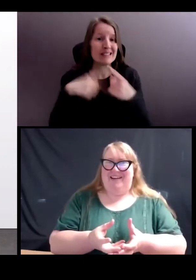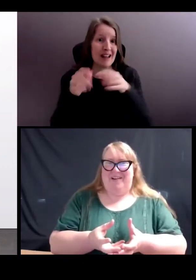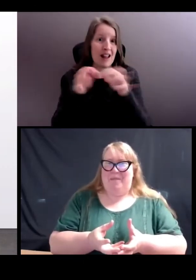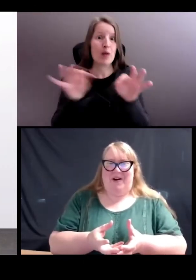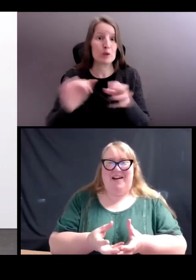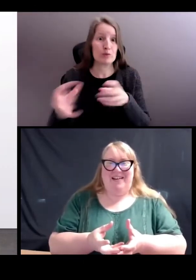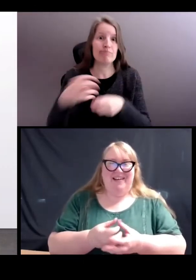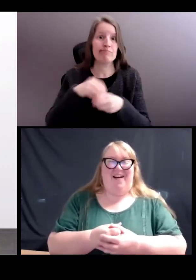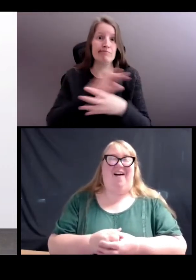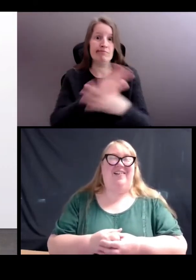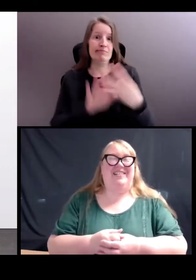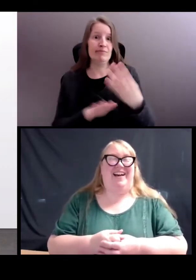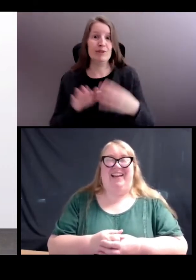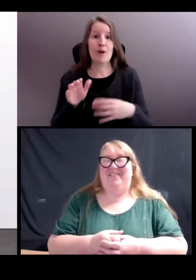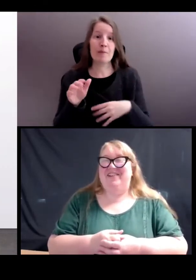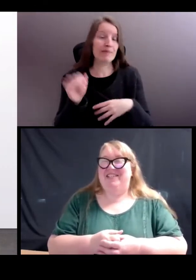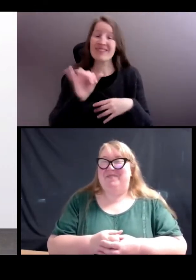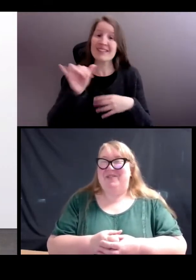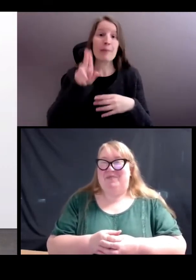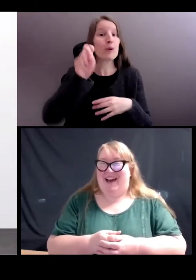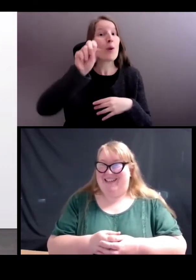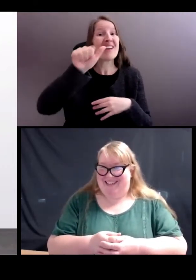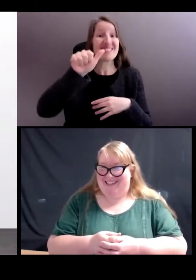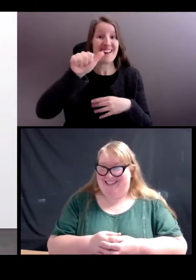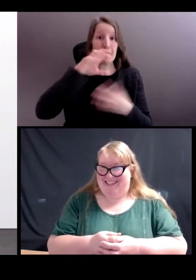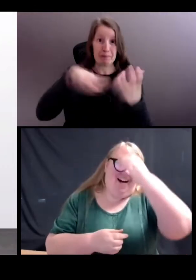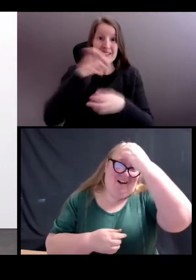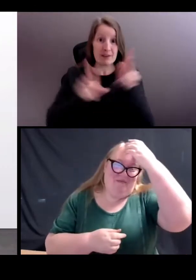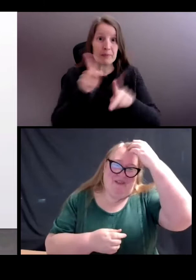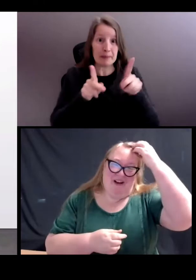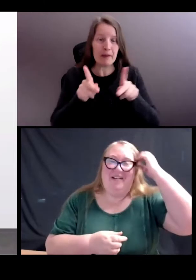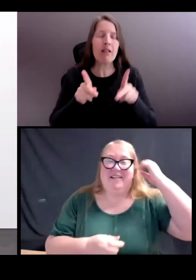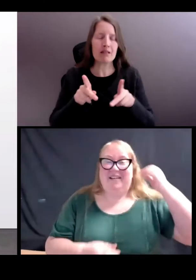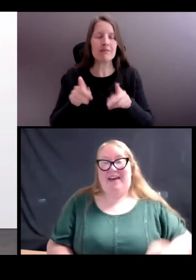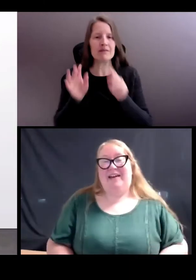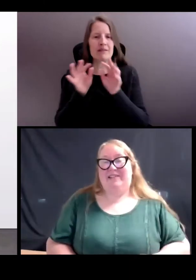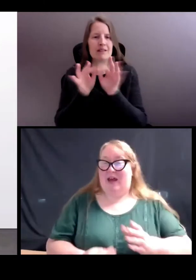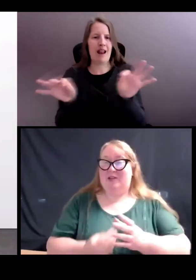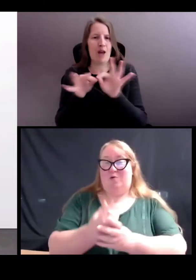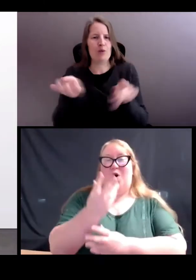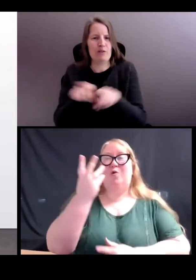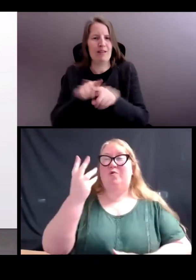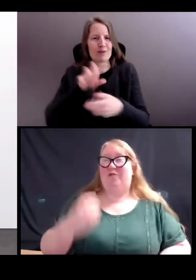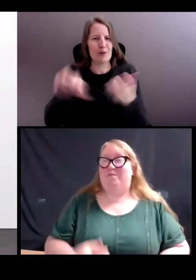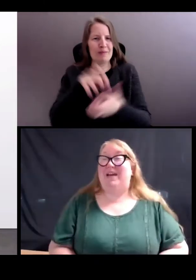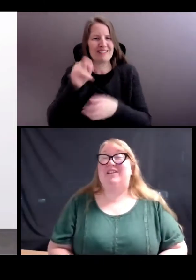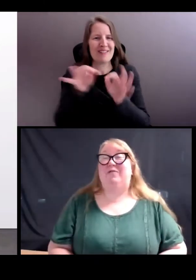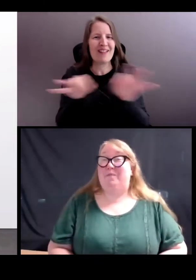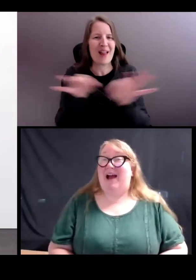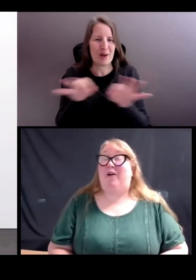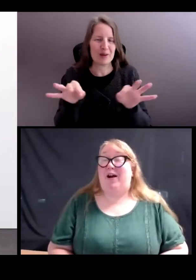America our sign language is a mishmash as grown from many different backgrounds